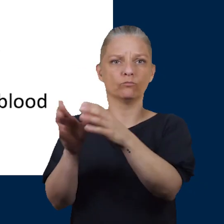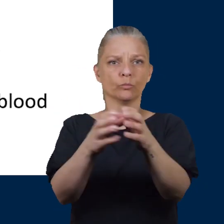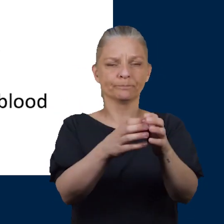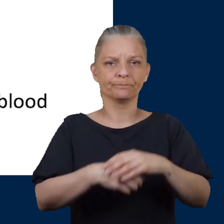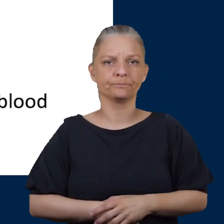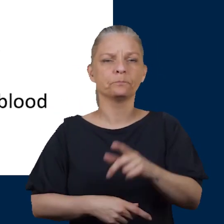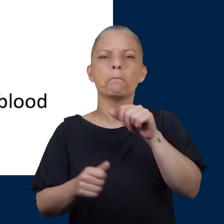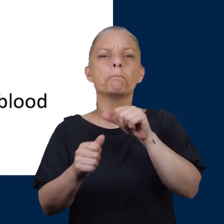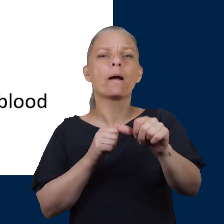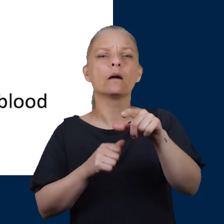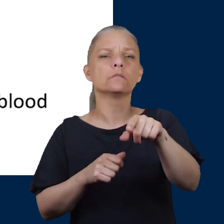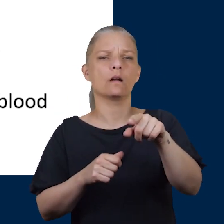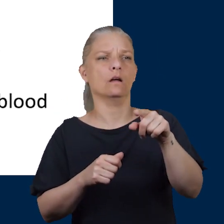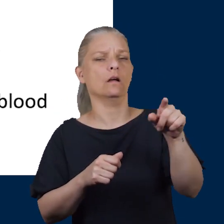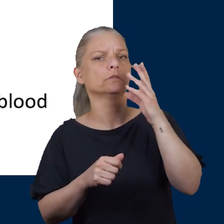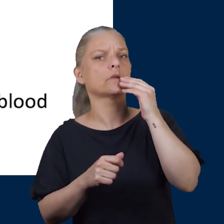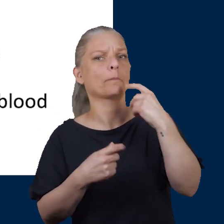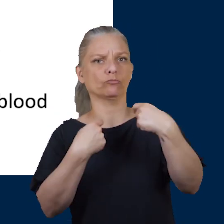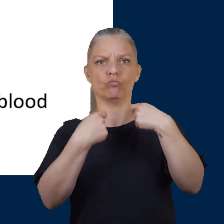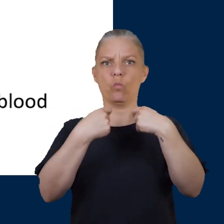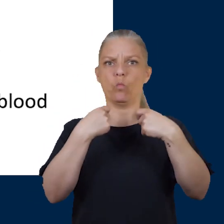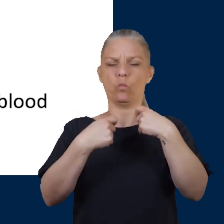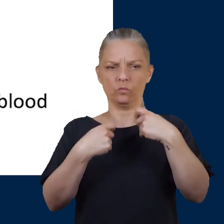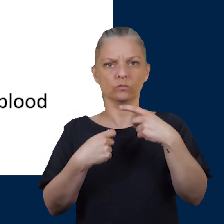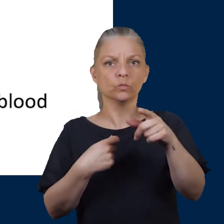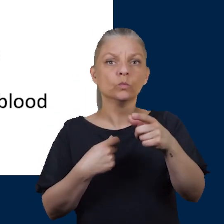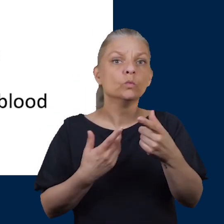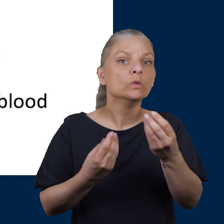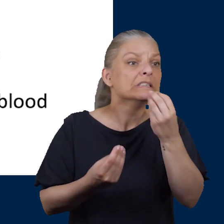It's better for diabetes control if you can eat at regular times throughout the day,